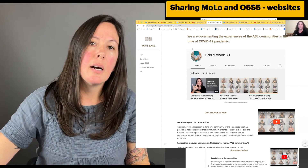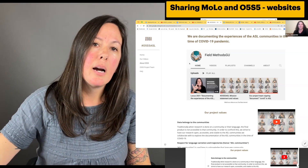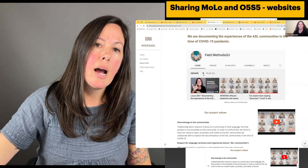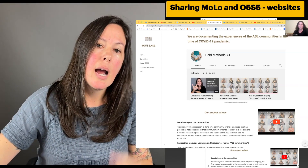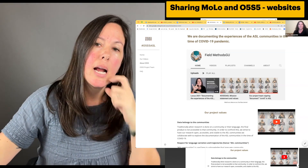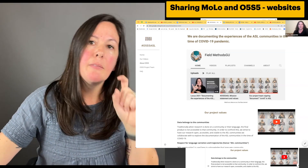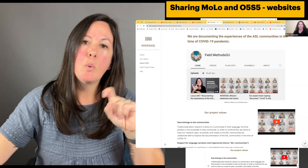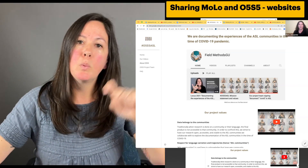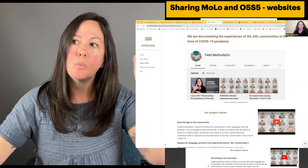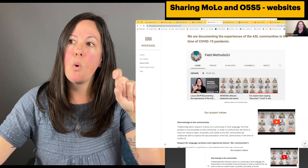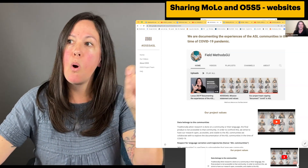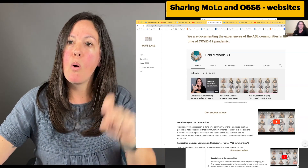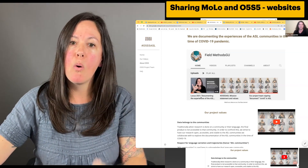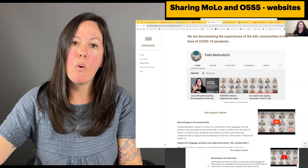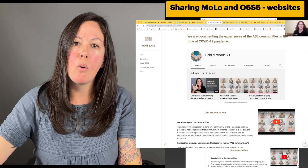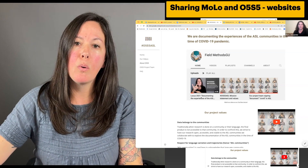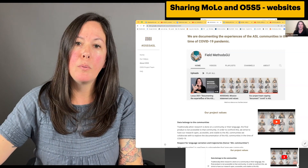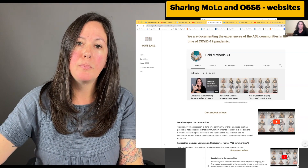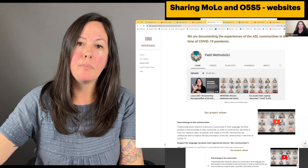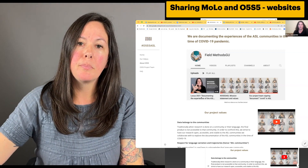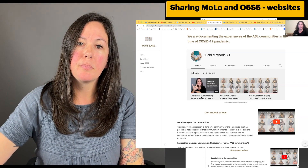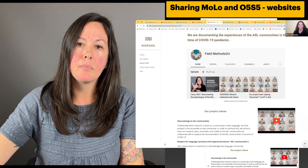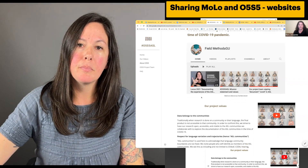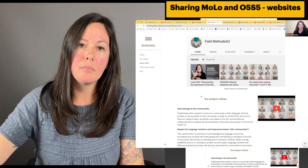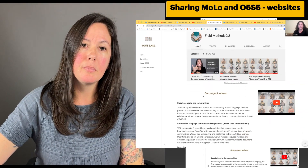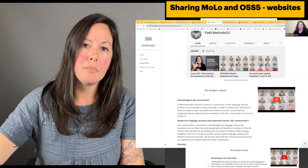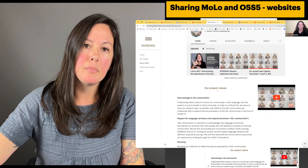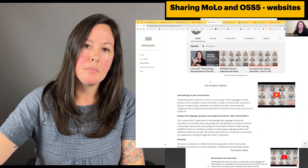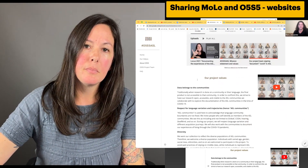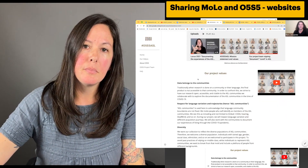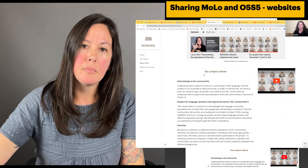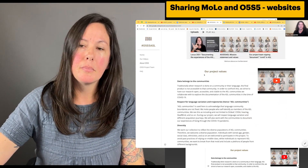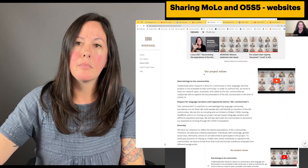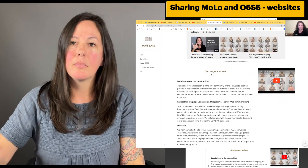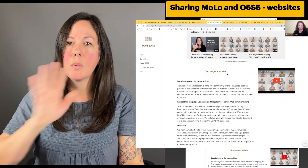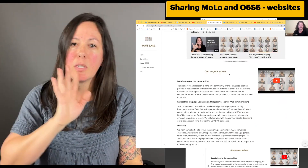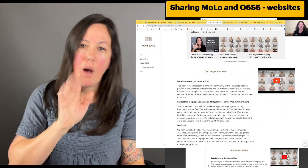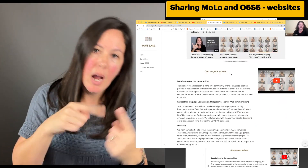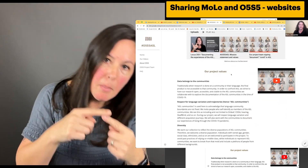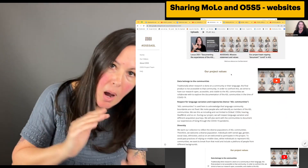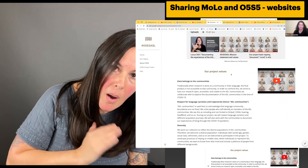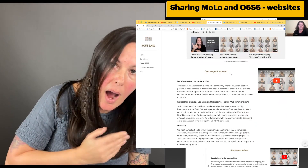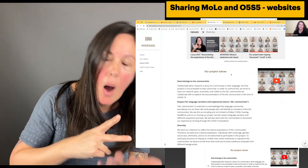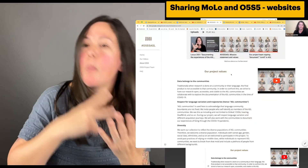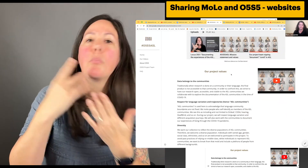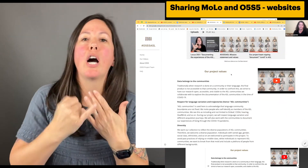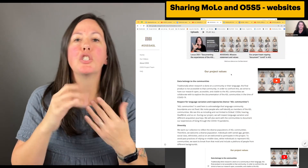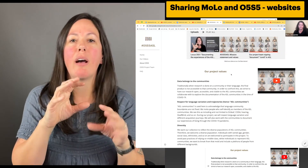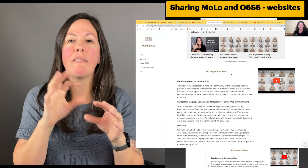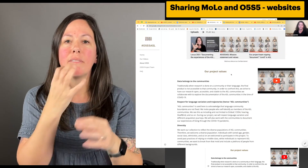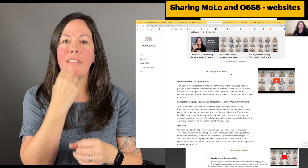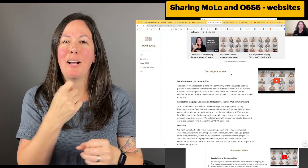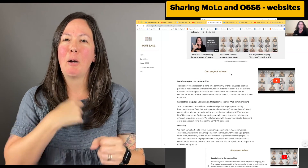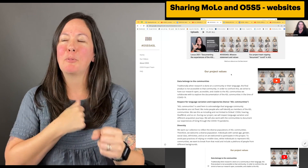then you see all of this explanation of our project and this ties directly into the care